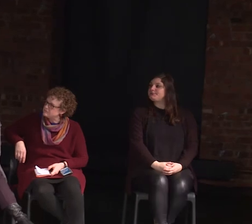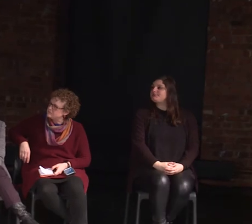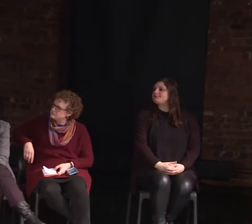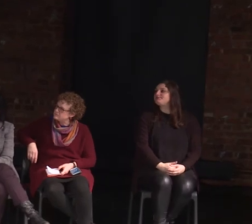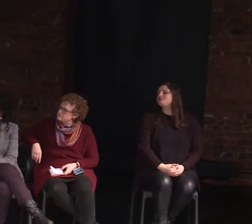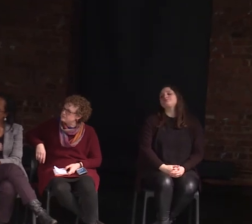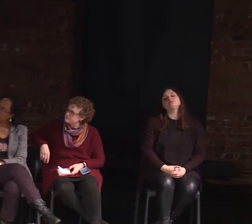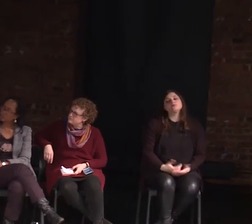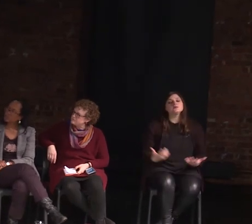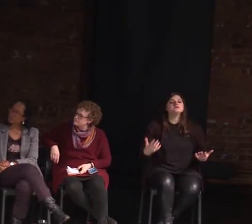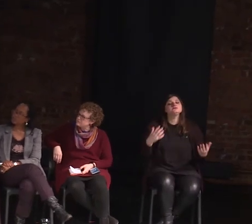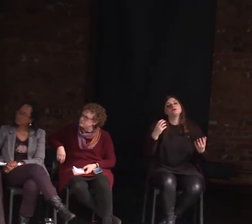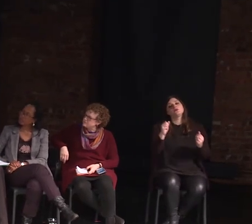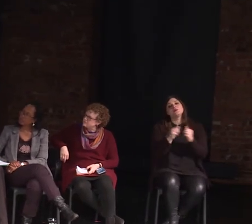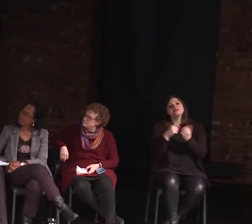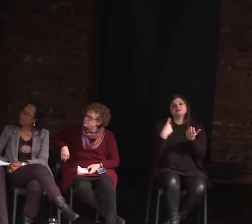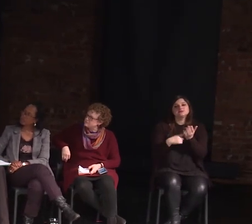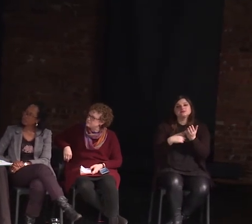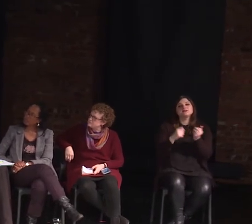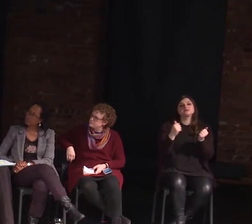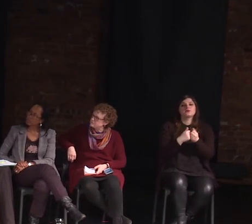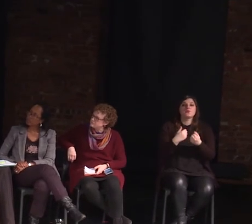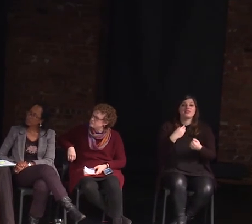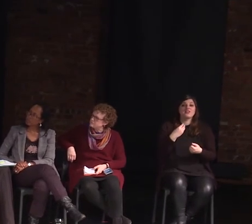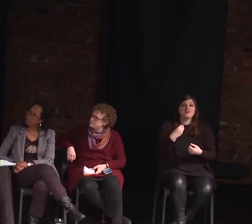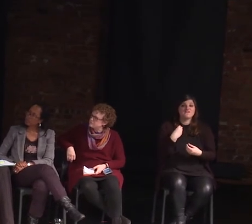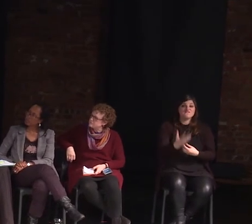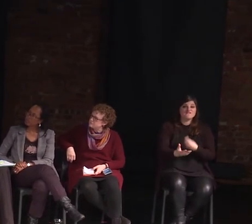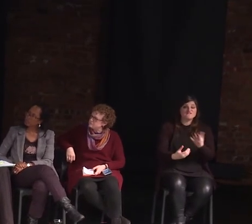they were environment and labor funders.